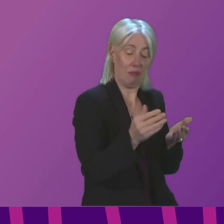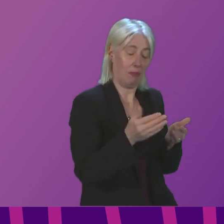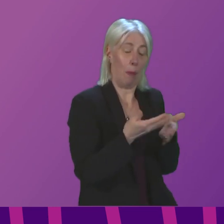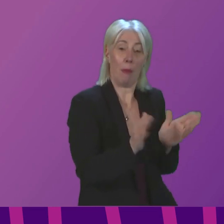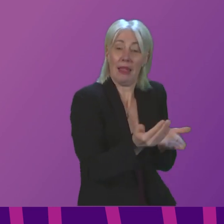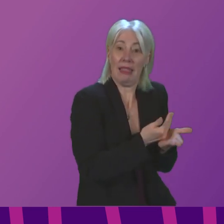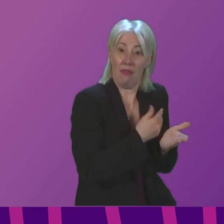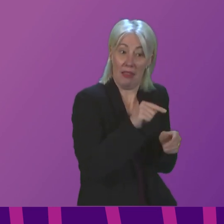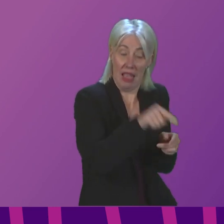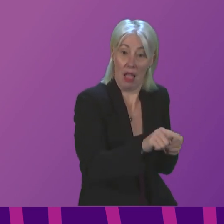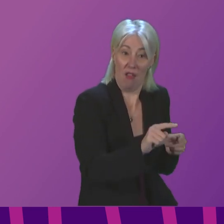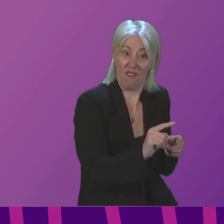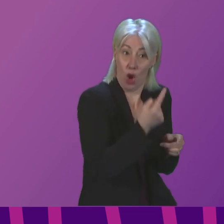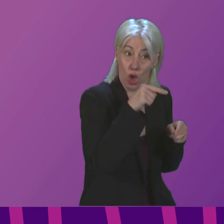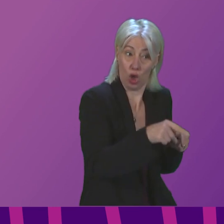side is the First Minister on?